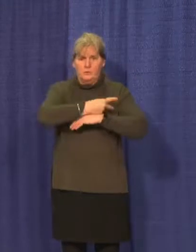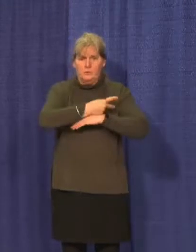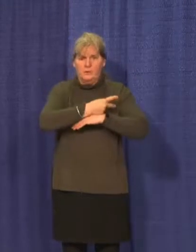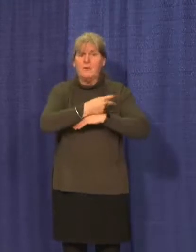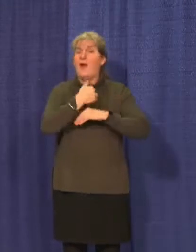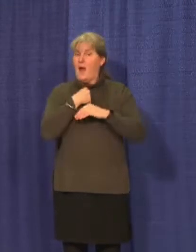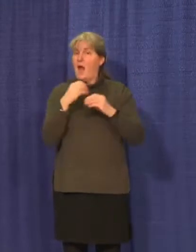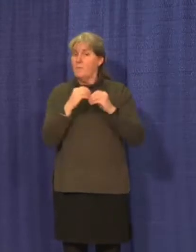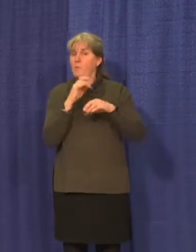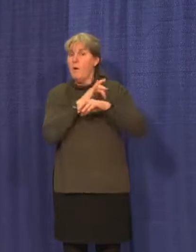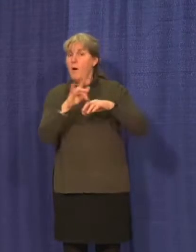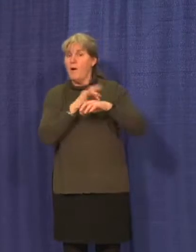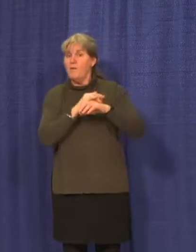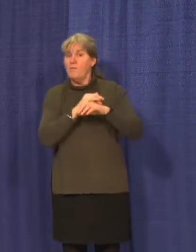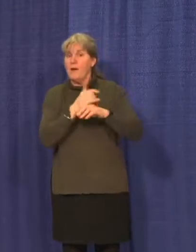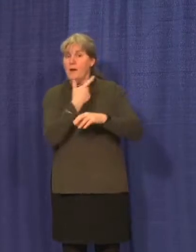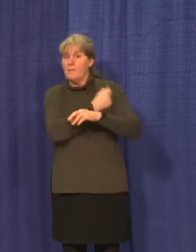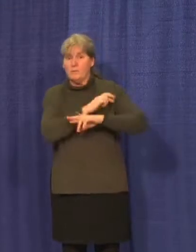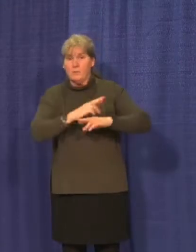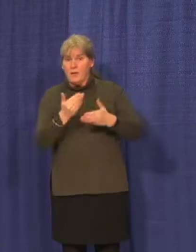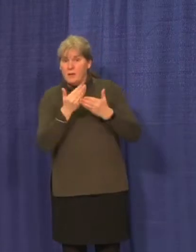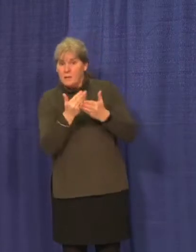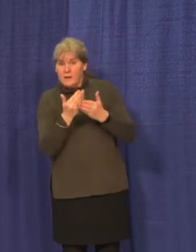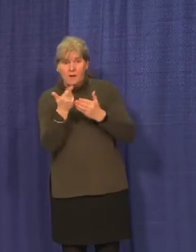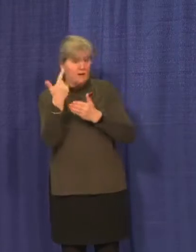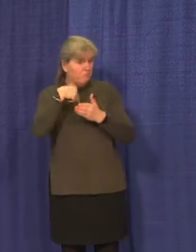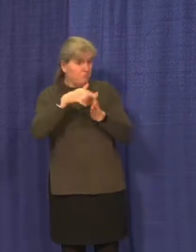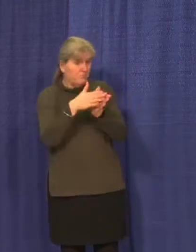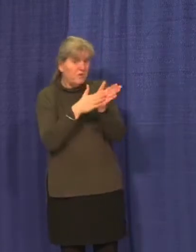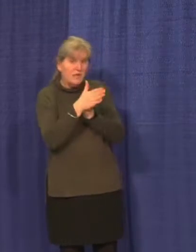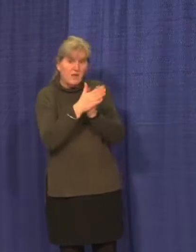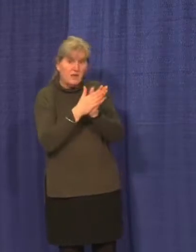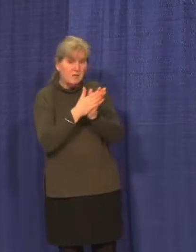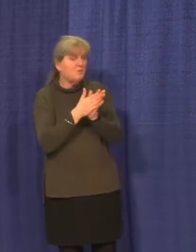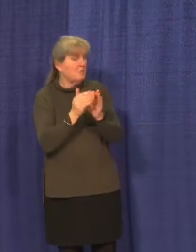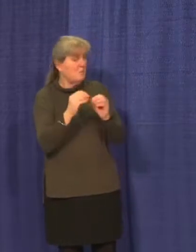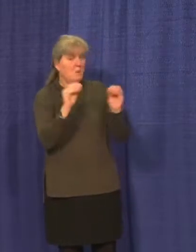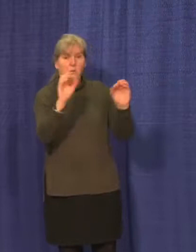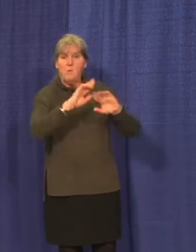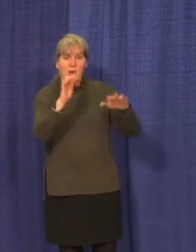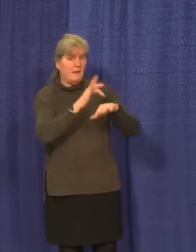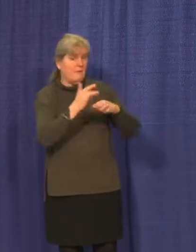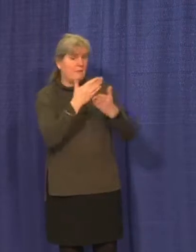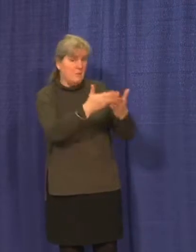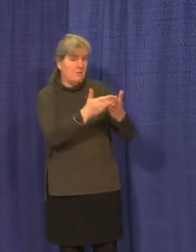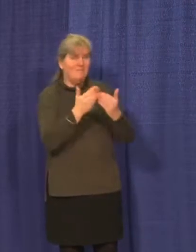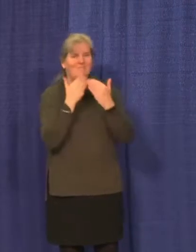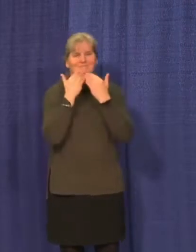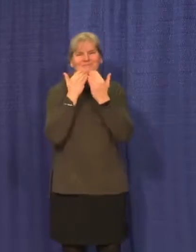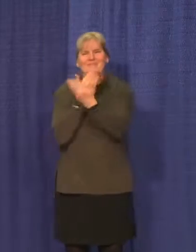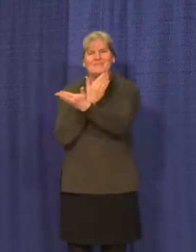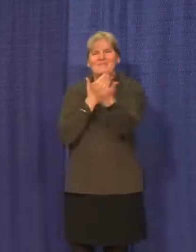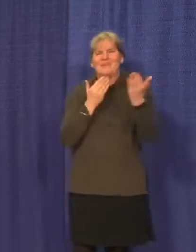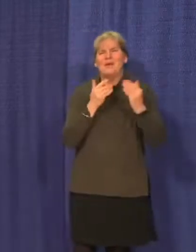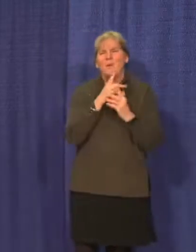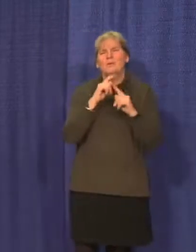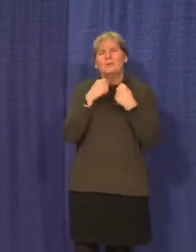There was capacity to do additional vaccines if residents had opted to come. Thank you to everyone who did